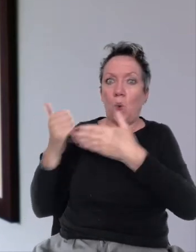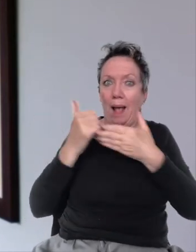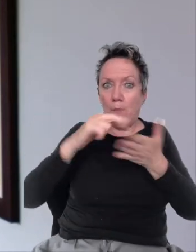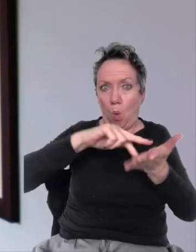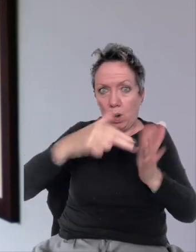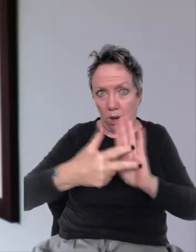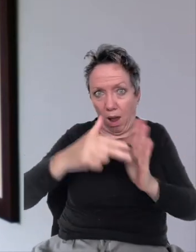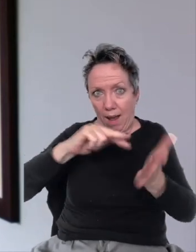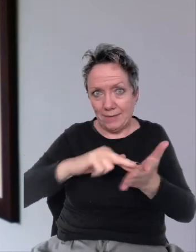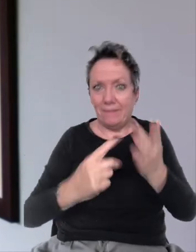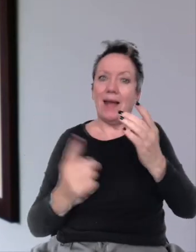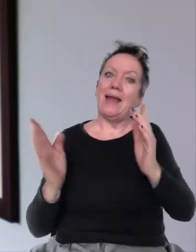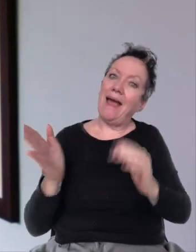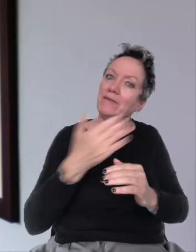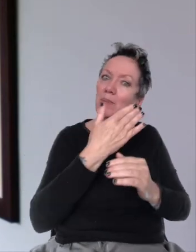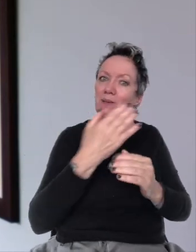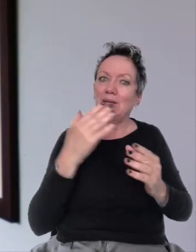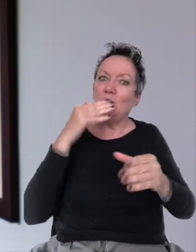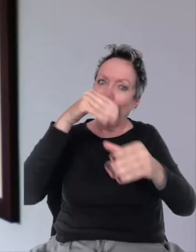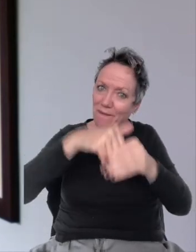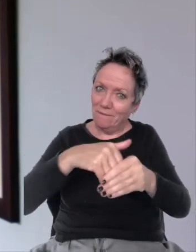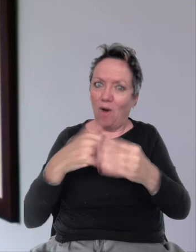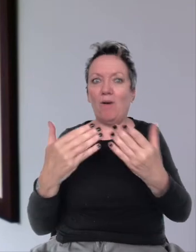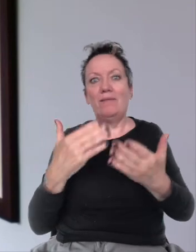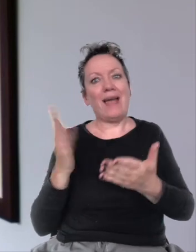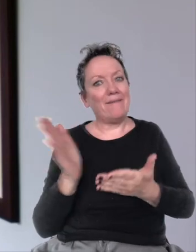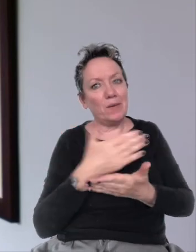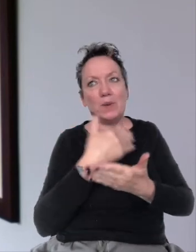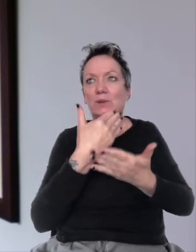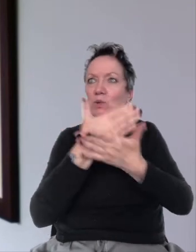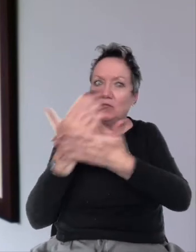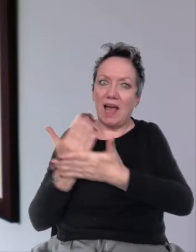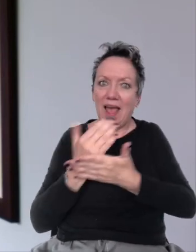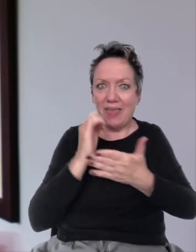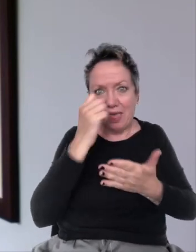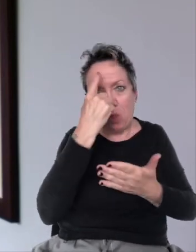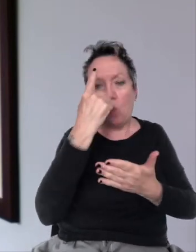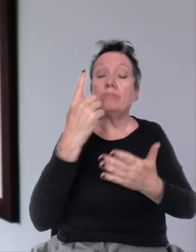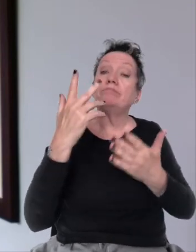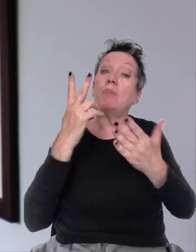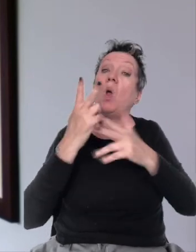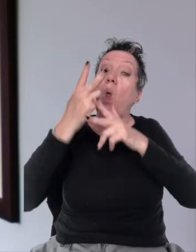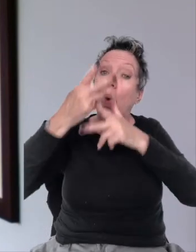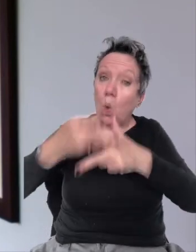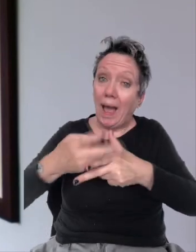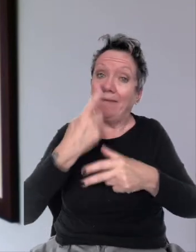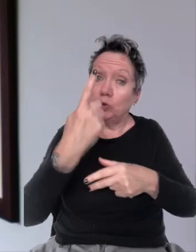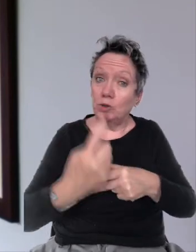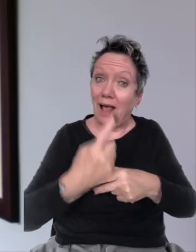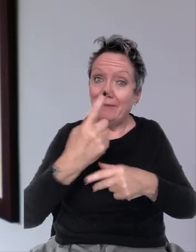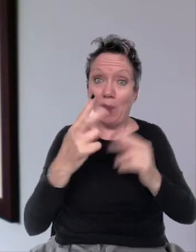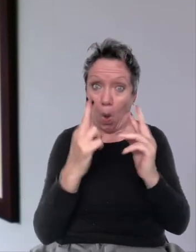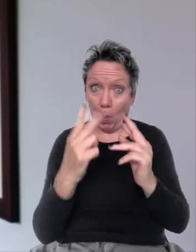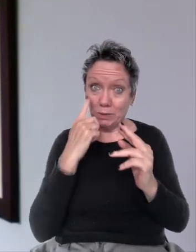And everyone who came along and shared their thoughts and, um, look after yourselves. And I hope to see you again soon.